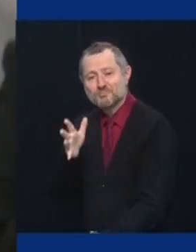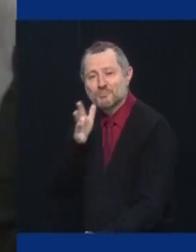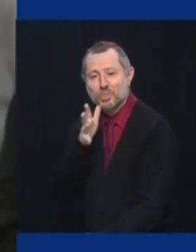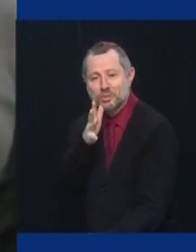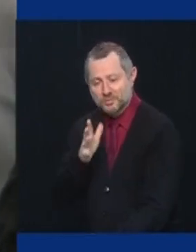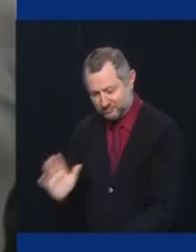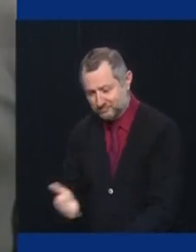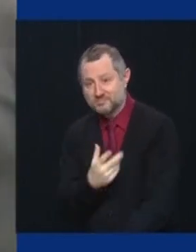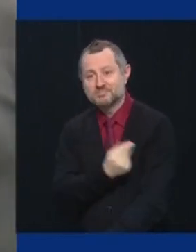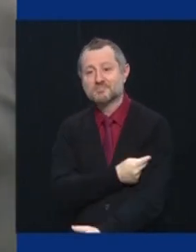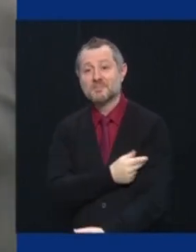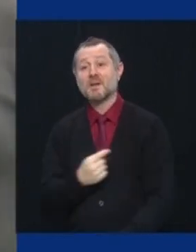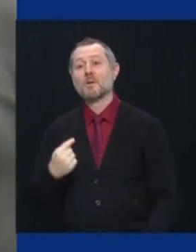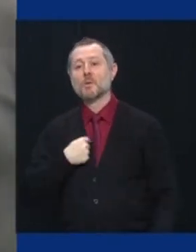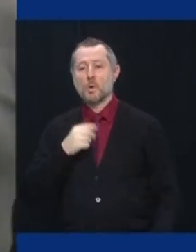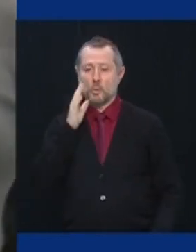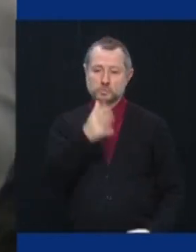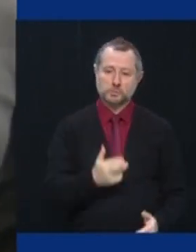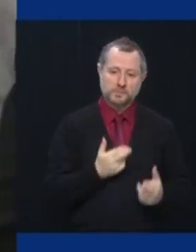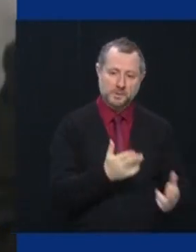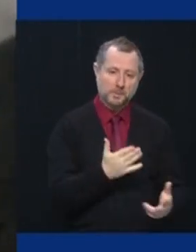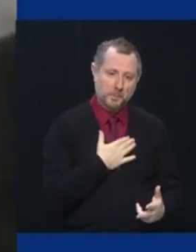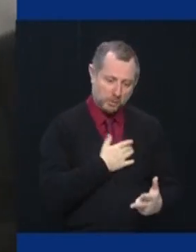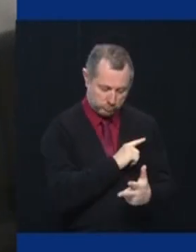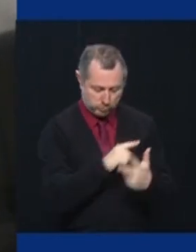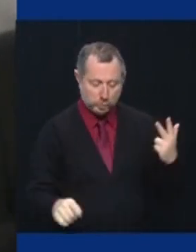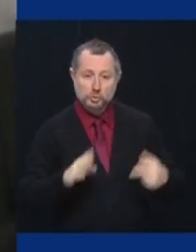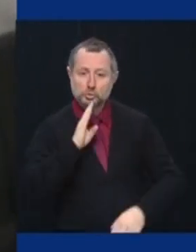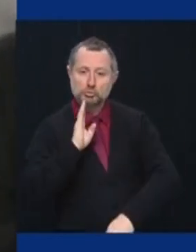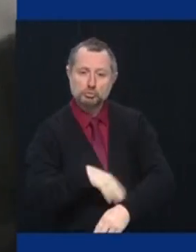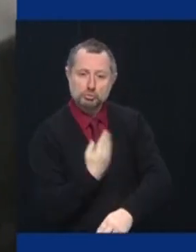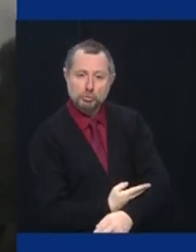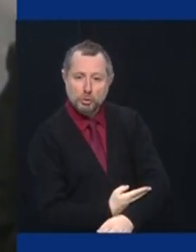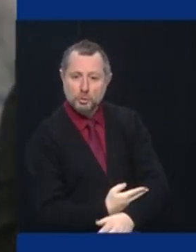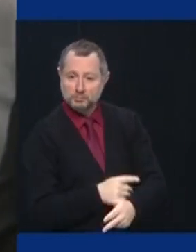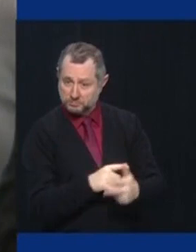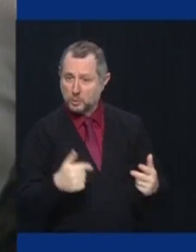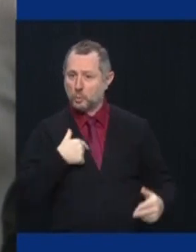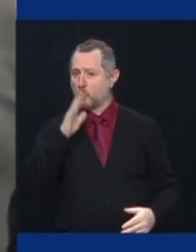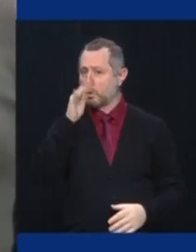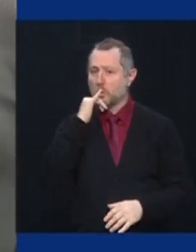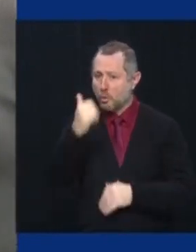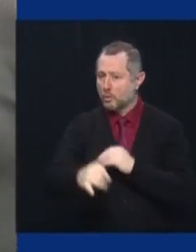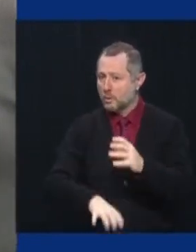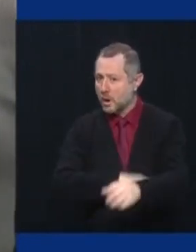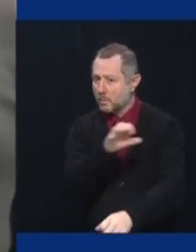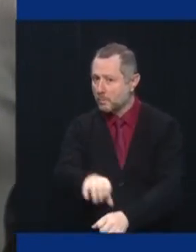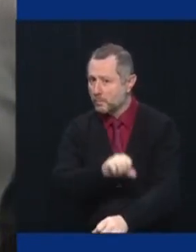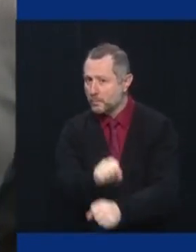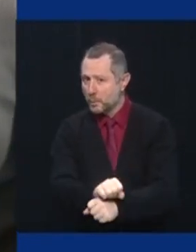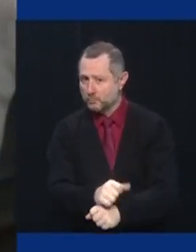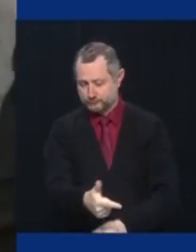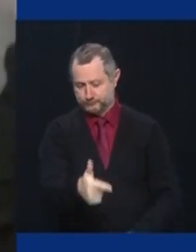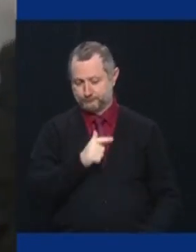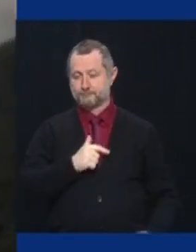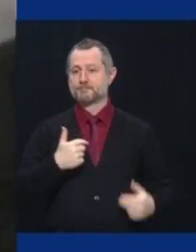I'VE RECOMMENDED IT TO MY MOTHER, WHO HAS TAKEN IT. I'M GOING TO RECOMMEND IT TO MY